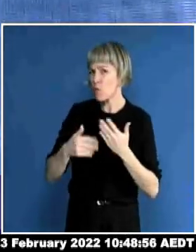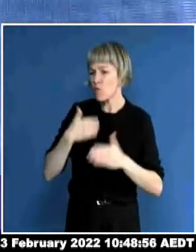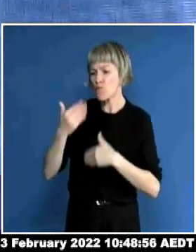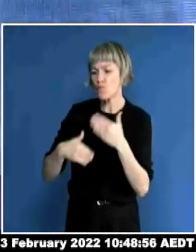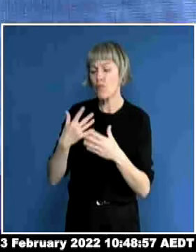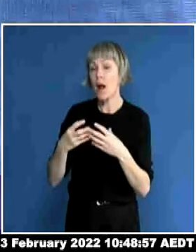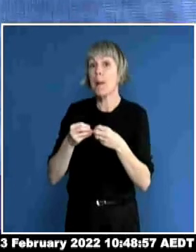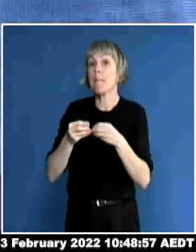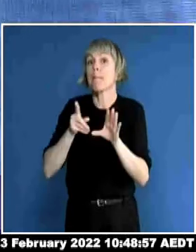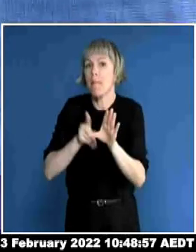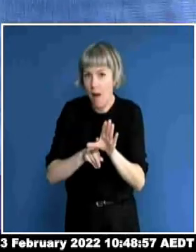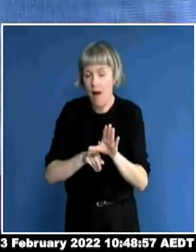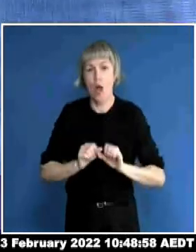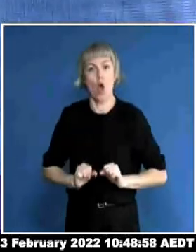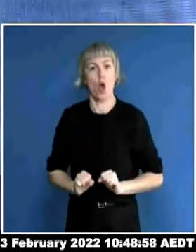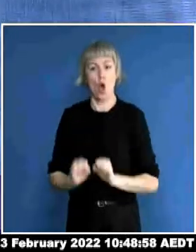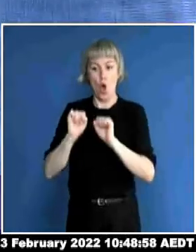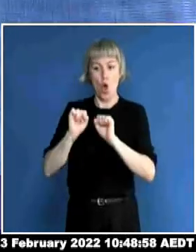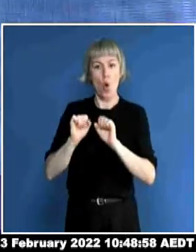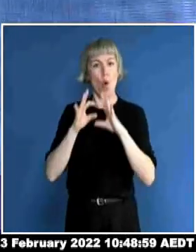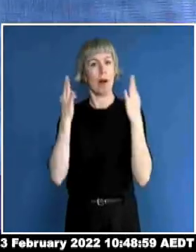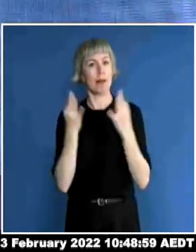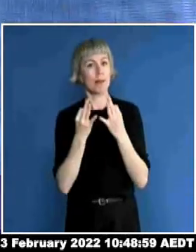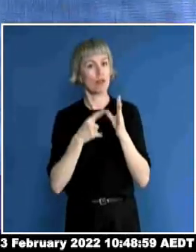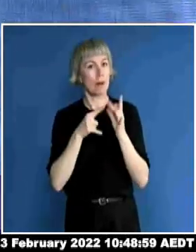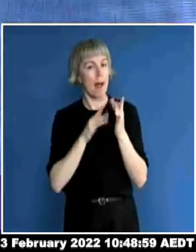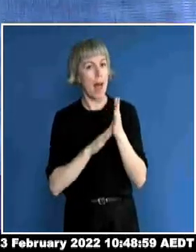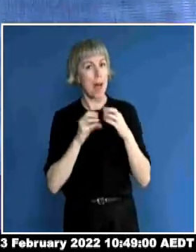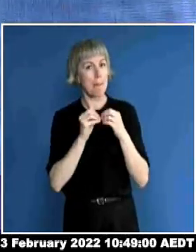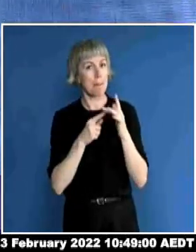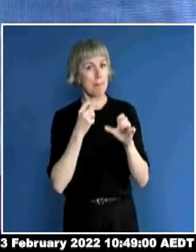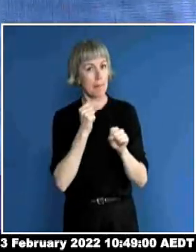A BusyBeans program is a barista trainer and employment program.